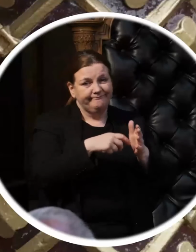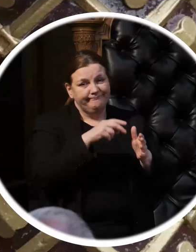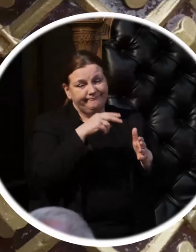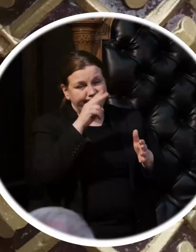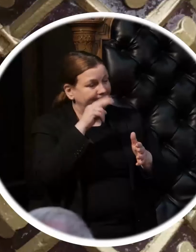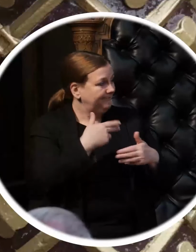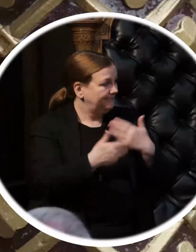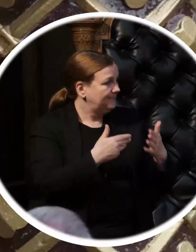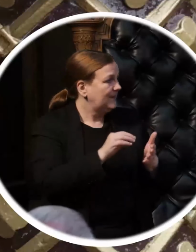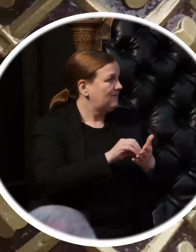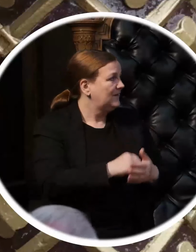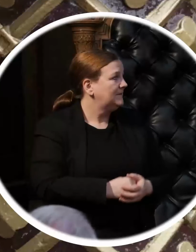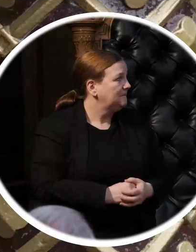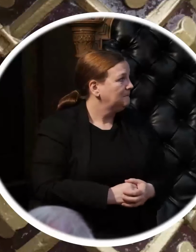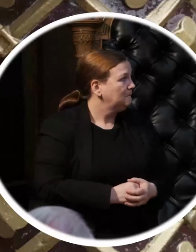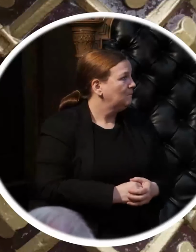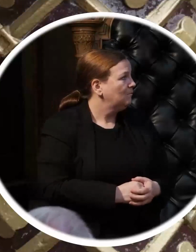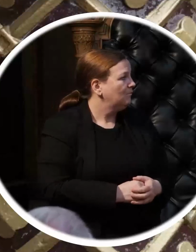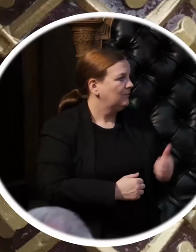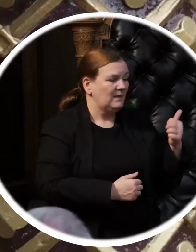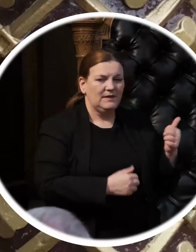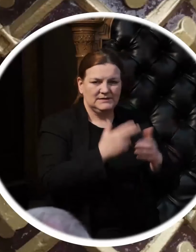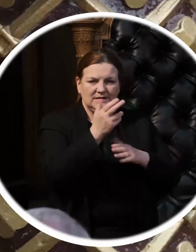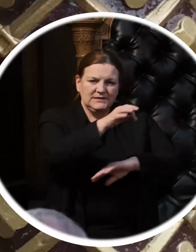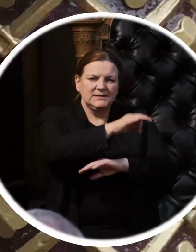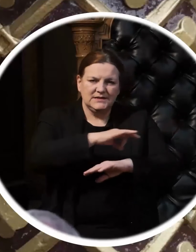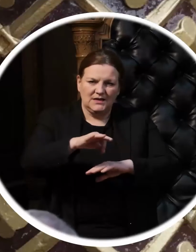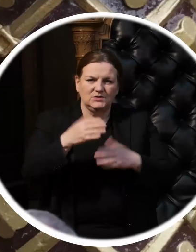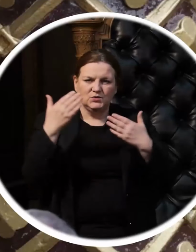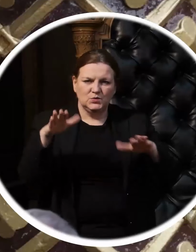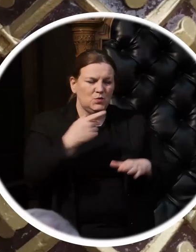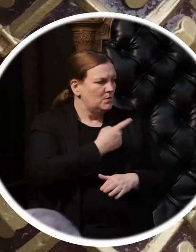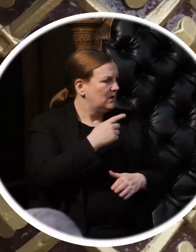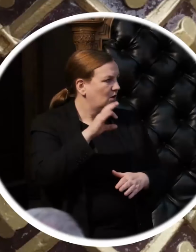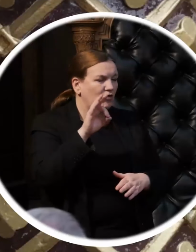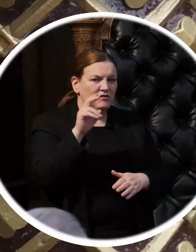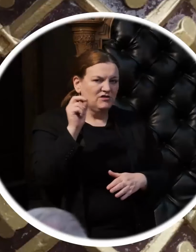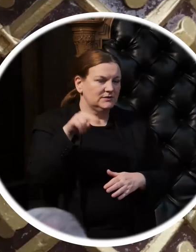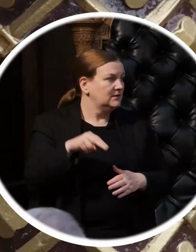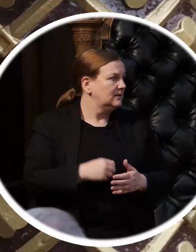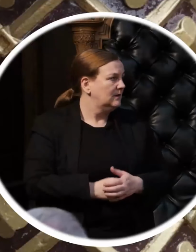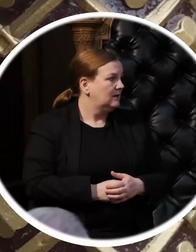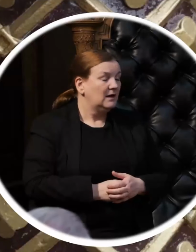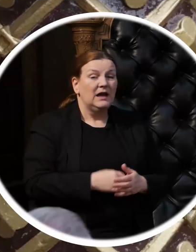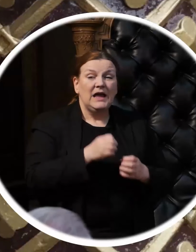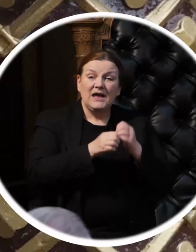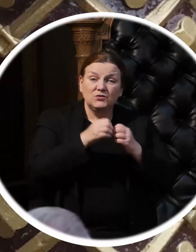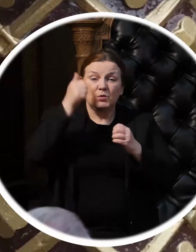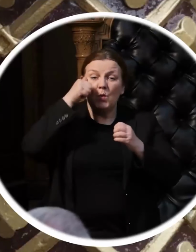This is Grierson's design drawing for it as well. It goes to show, you know, engineers knew what the Corinthian capital was.